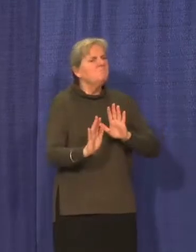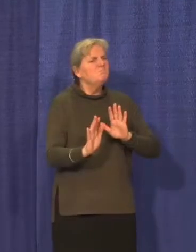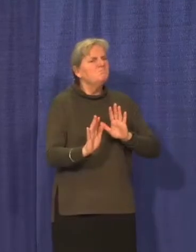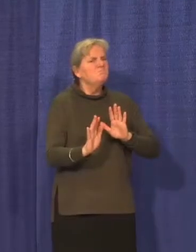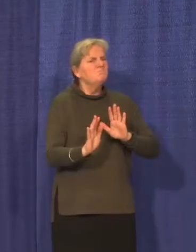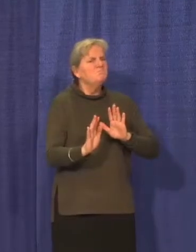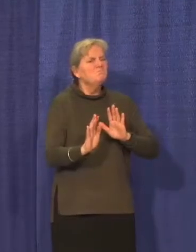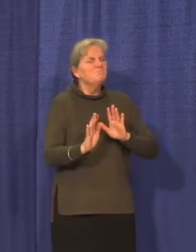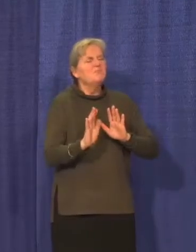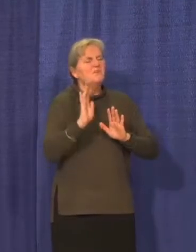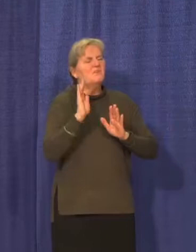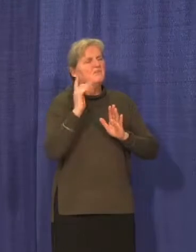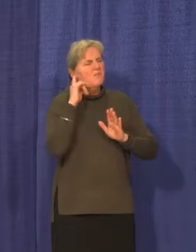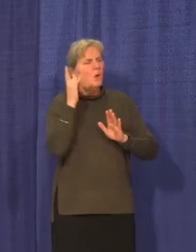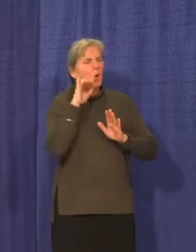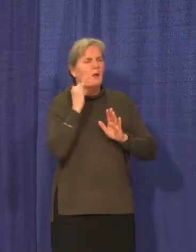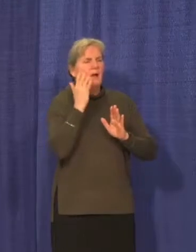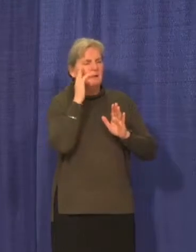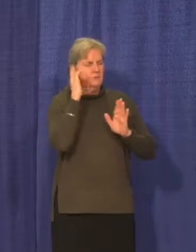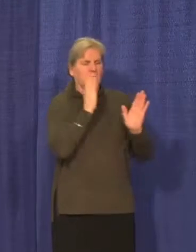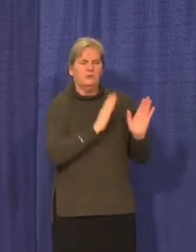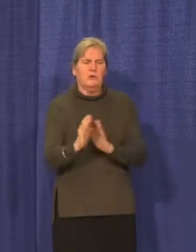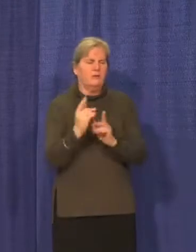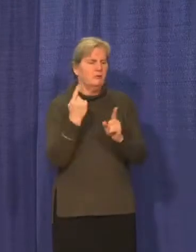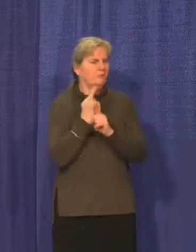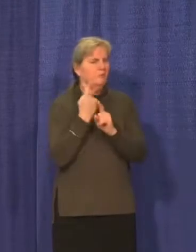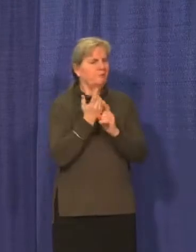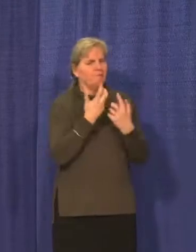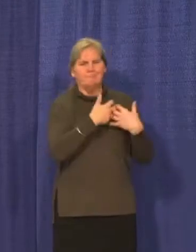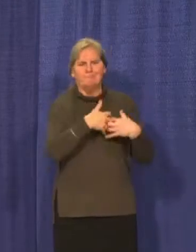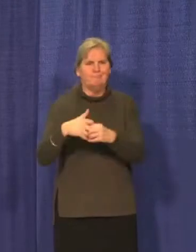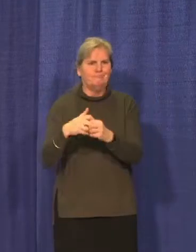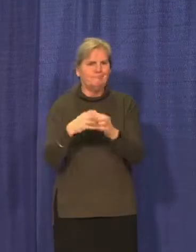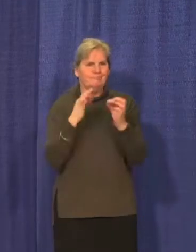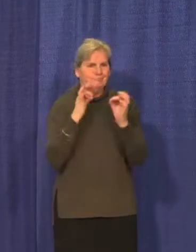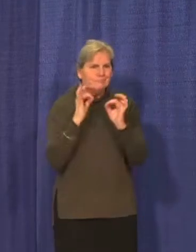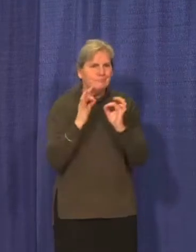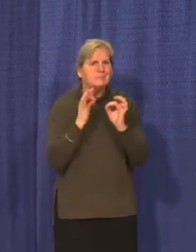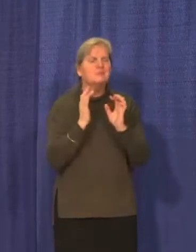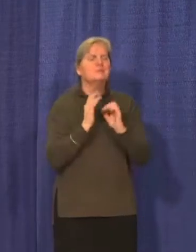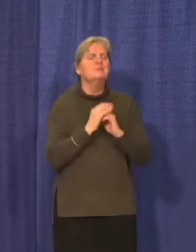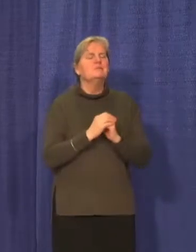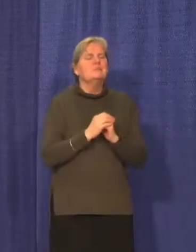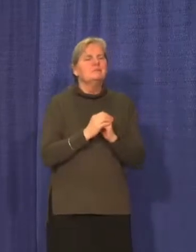in the strategy that health and social services and the Chief Medical Officer team in clinical